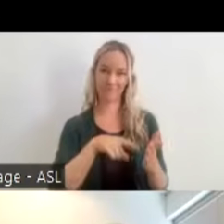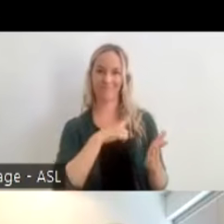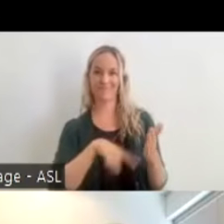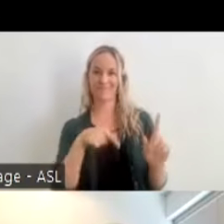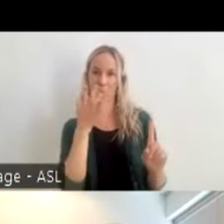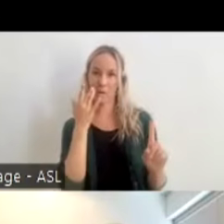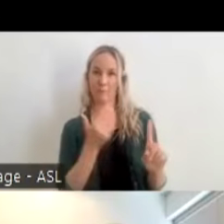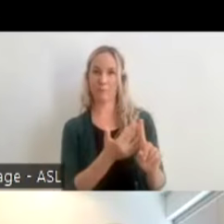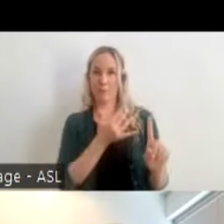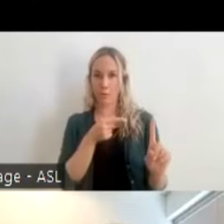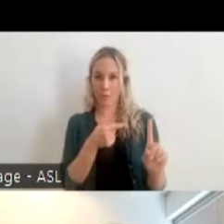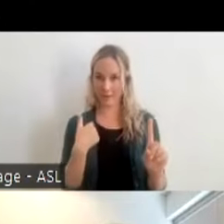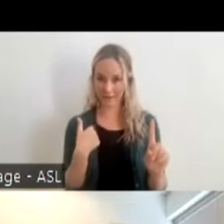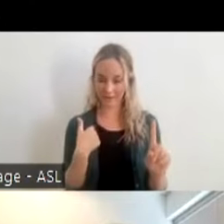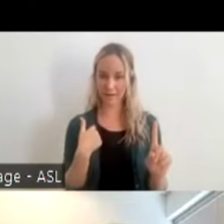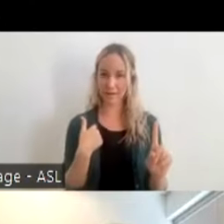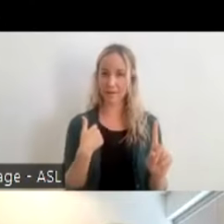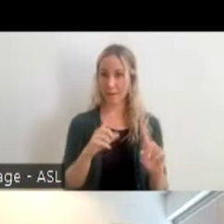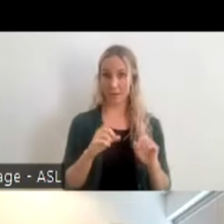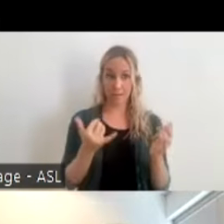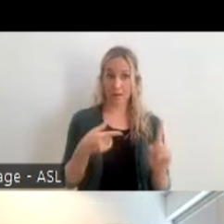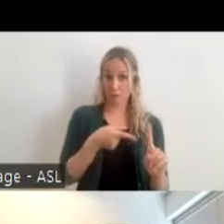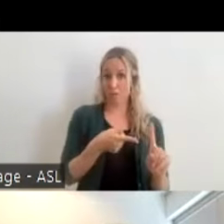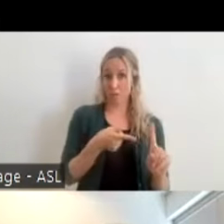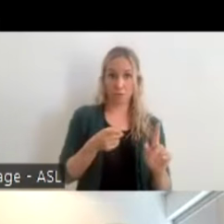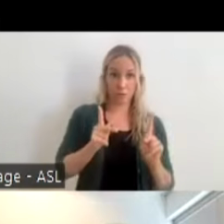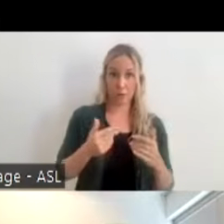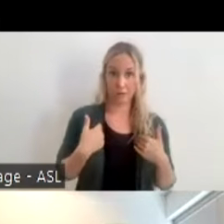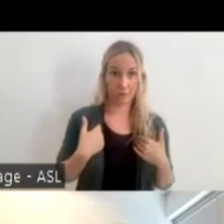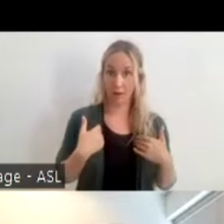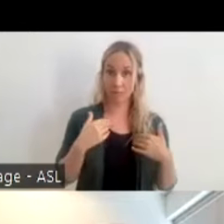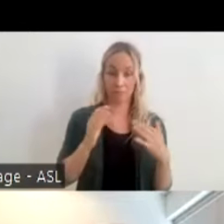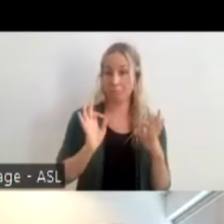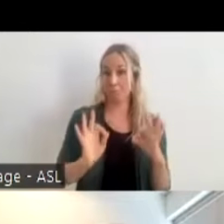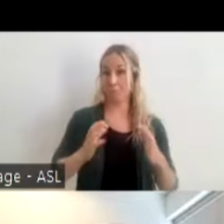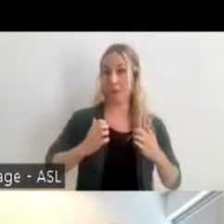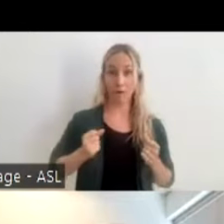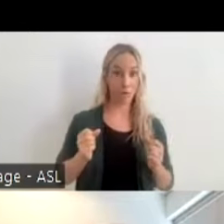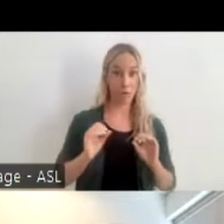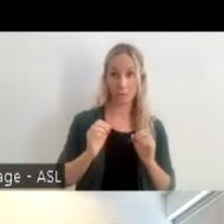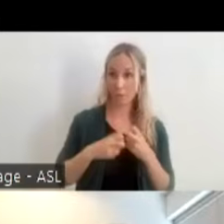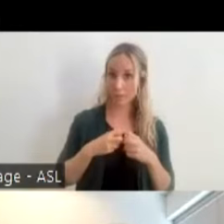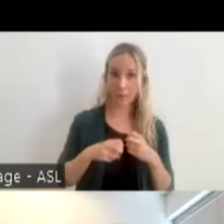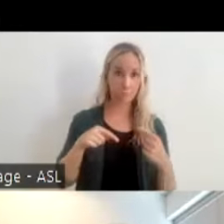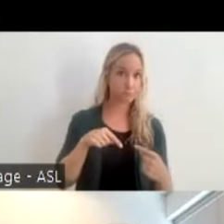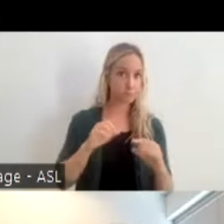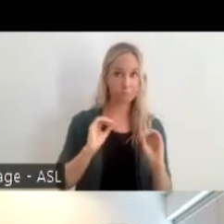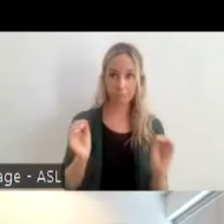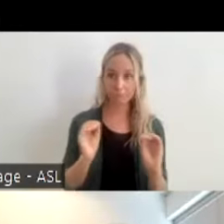healthy, You could have an uneducated individual not wanting to employ or hire such an individual, and even though